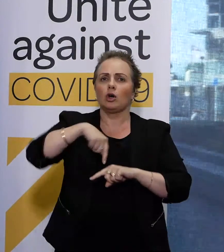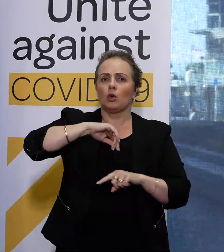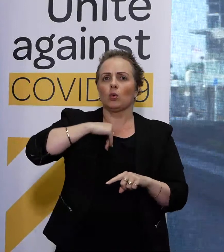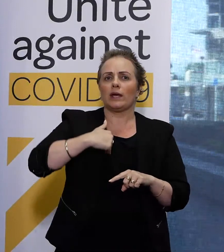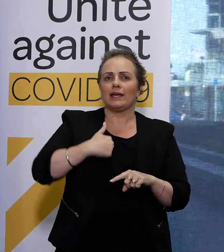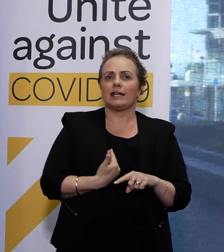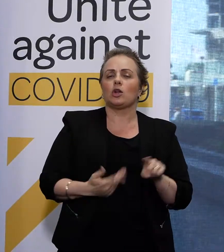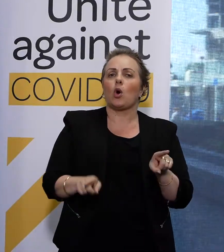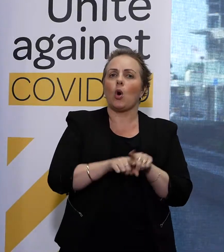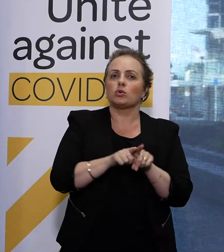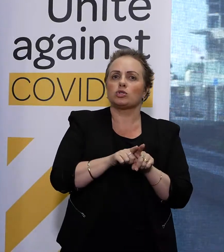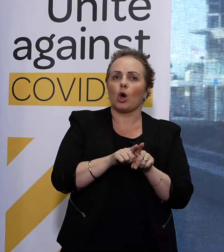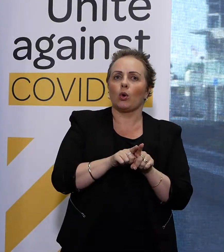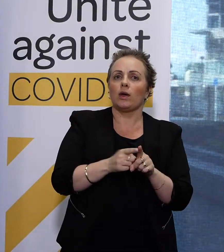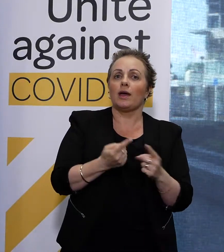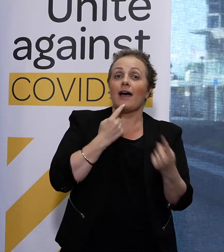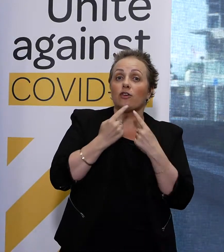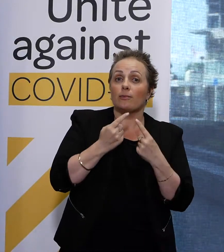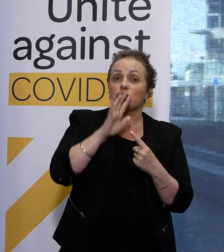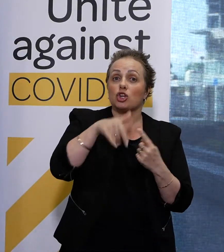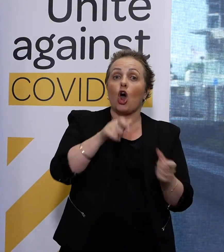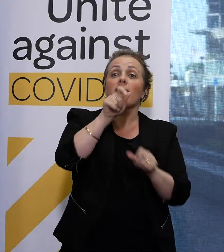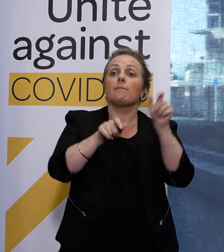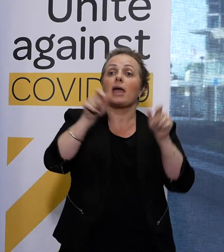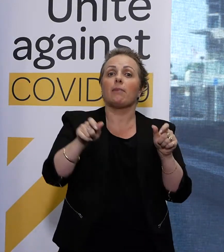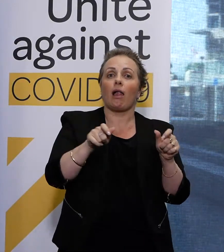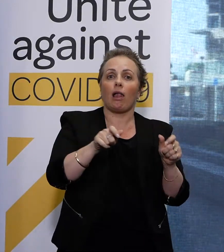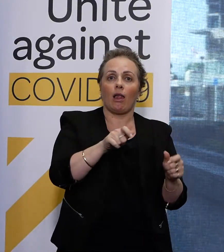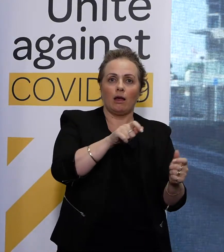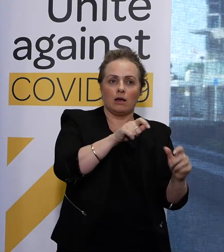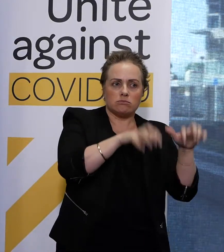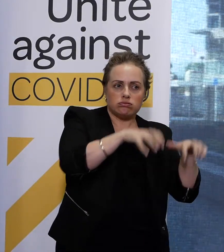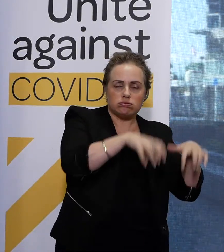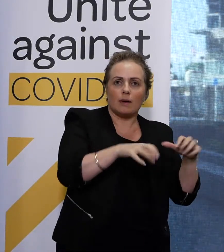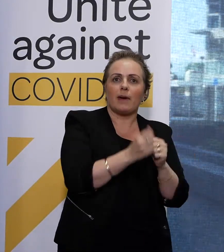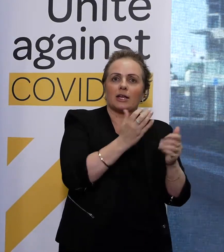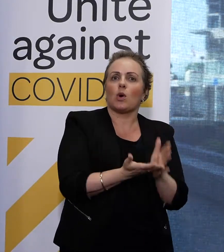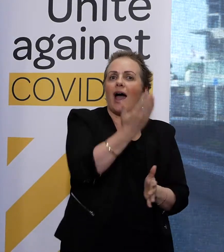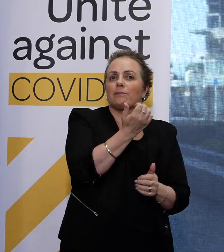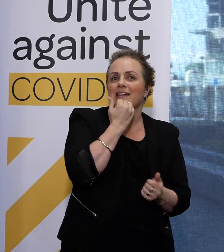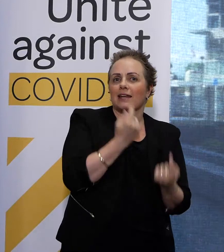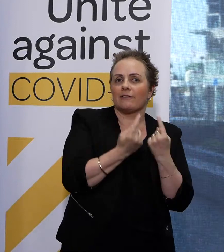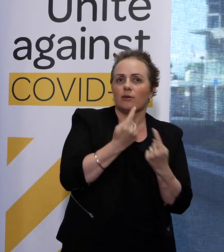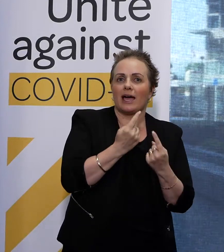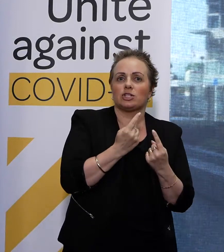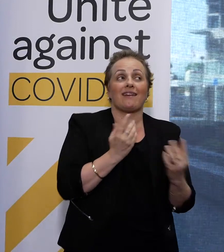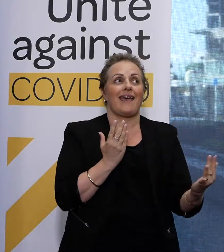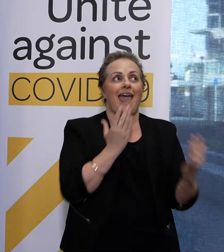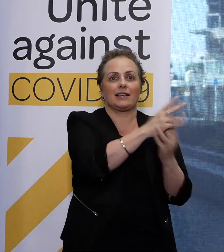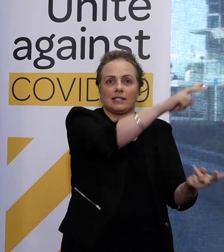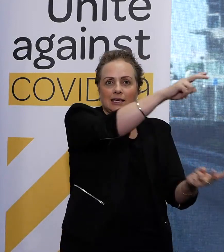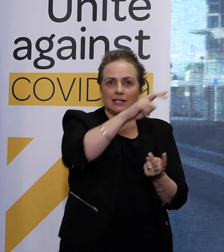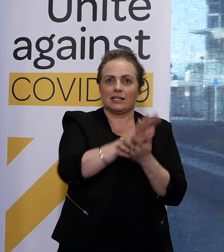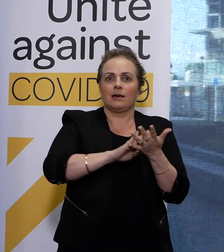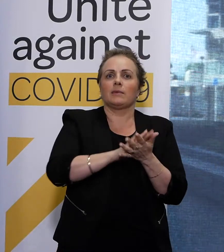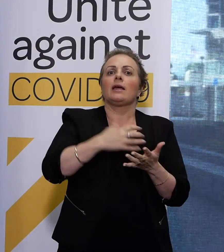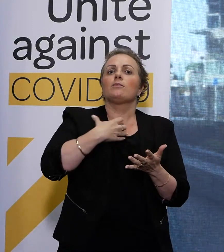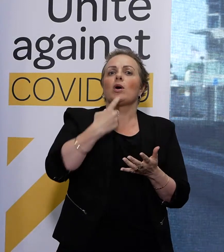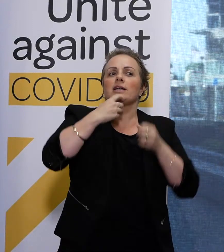register so that data can be imported into that, from all those who are doing the vaccinating around the country.